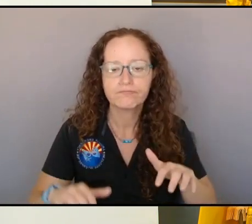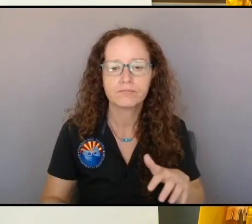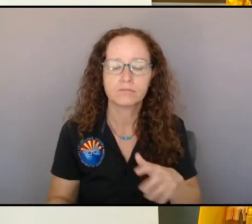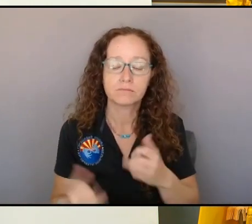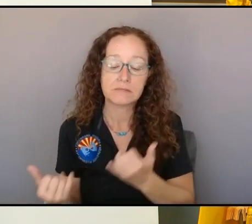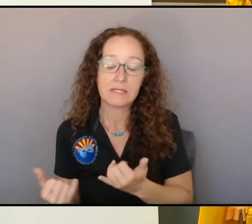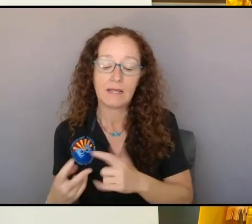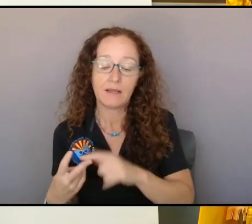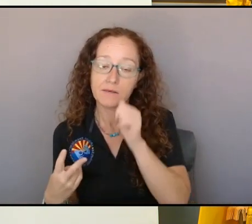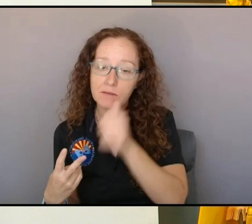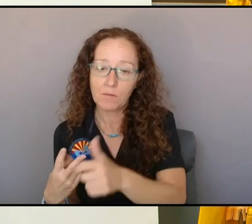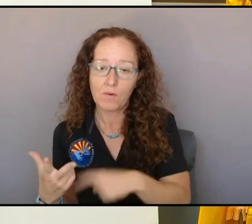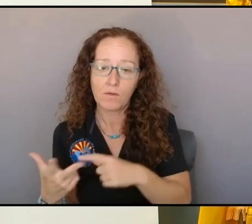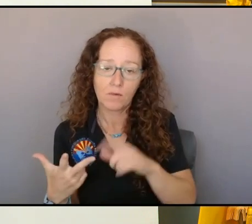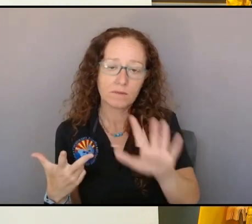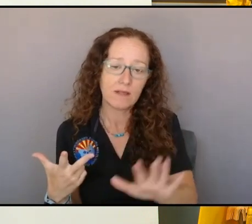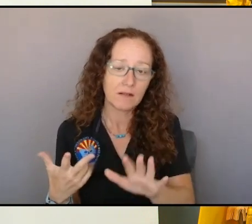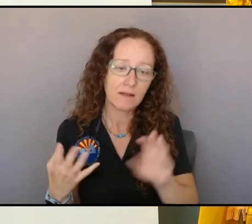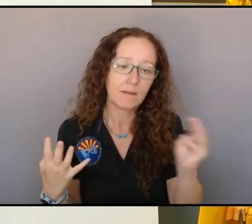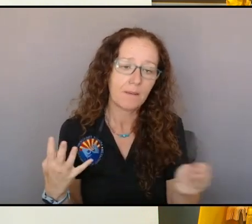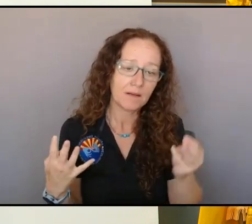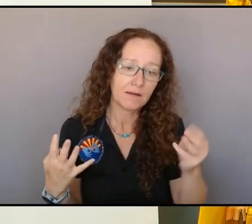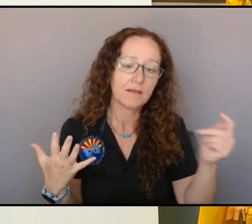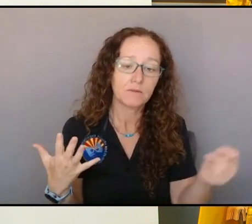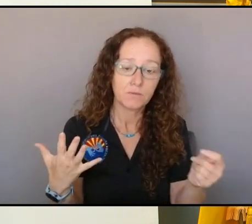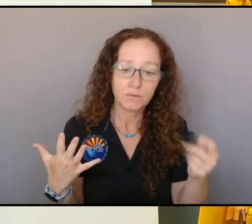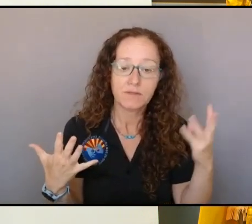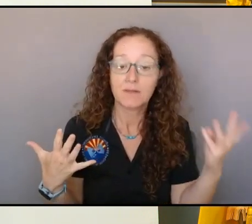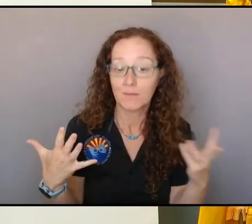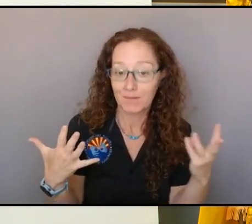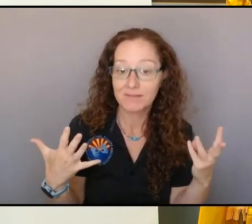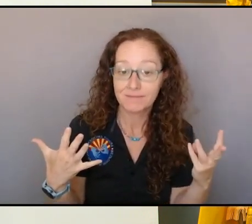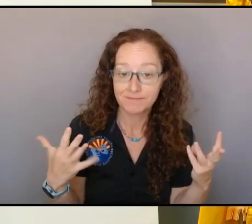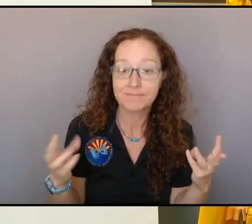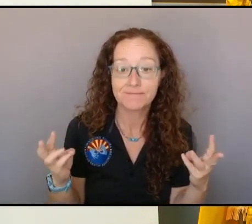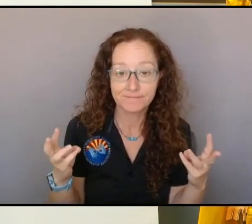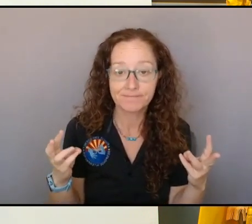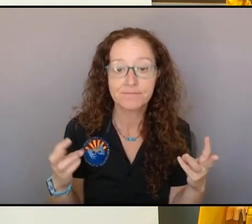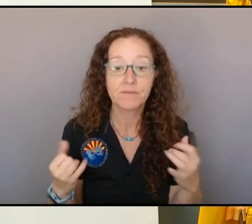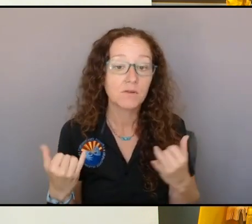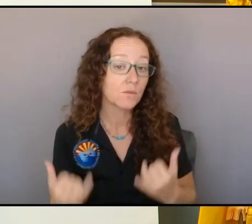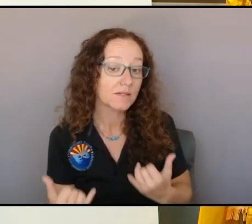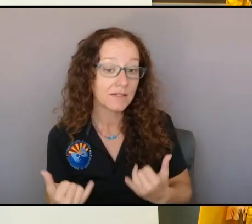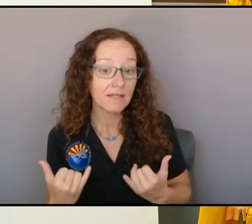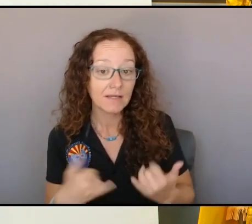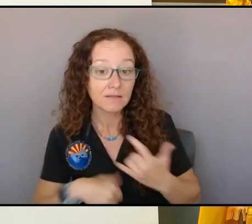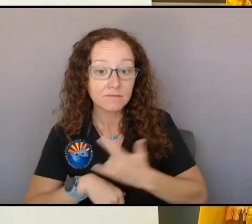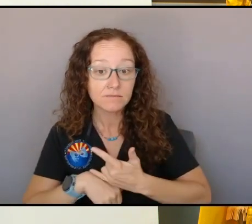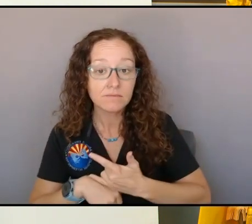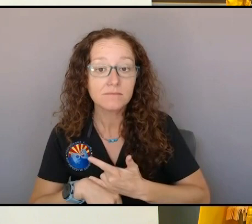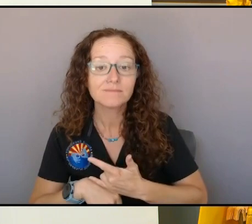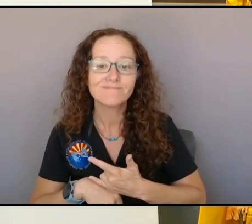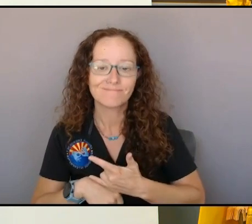Tuesday, and Wednesday. And what you'll see is, today is, like I said, we're on that backside of where we think we'll see